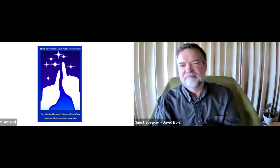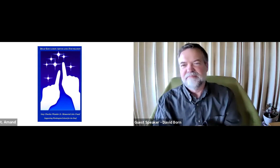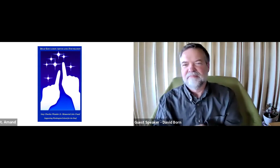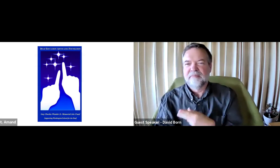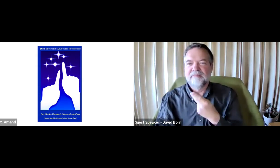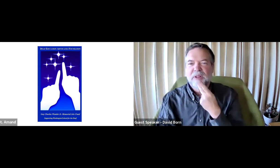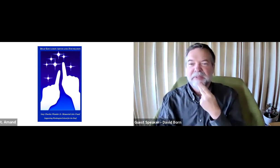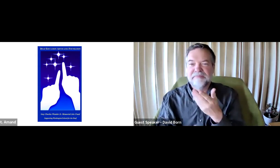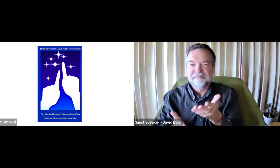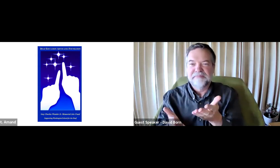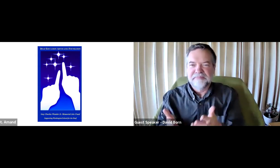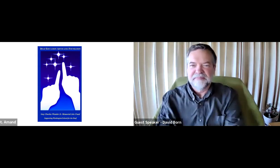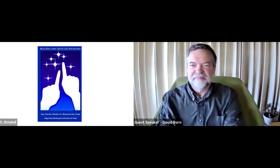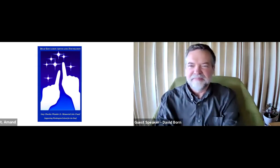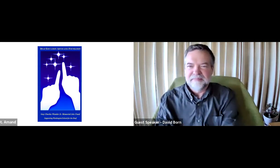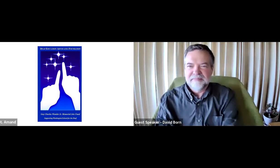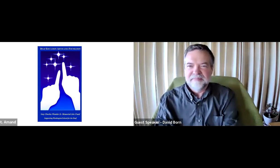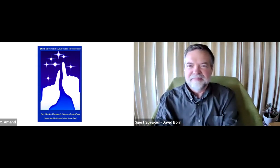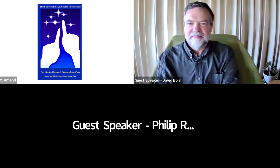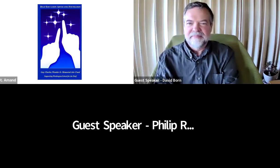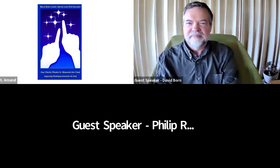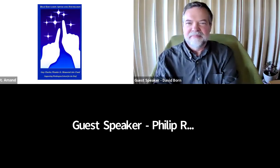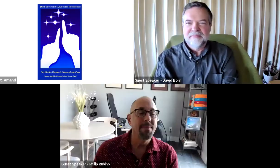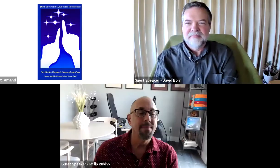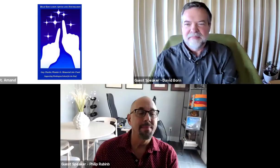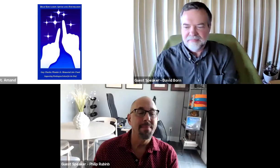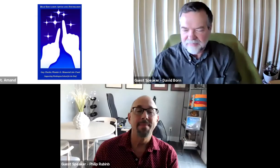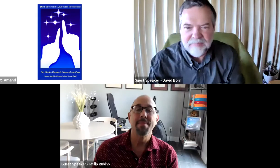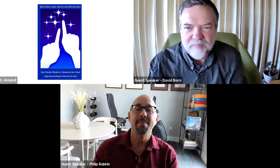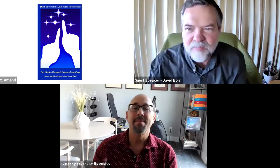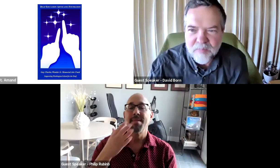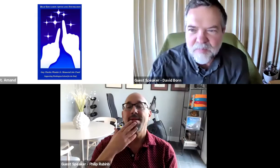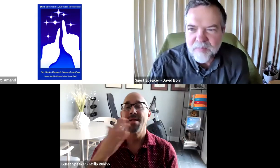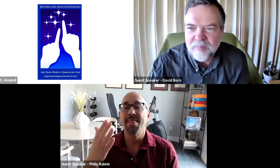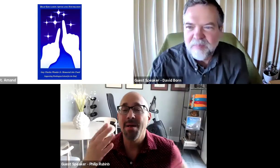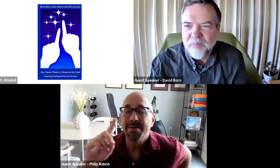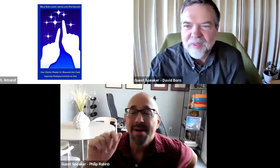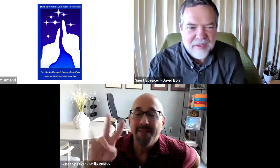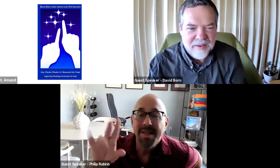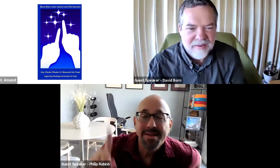I really love and miss Guy and, yeah, I miss him.